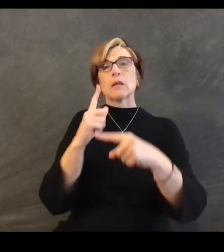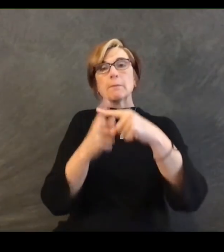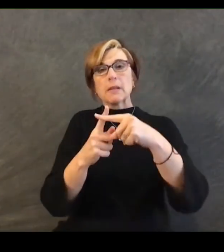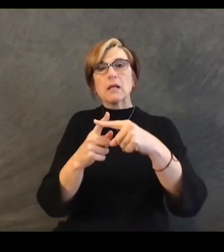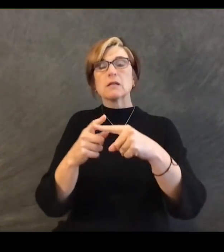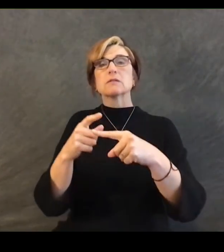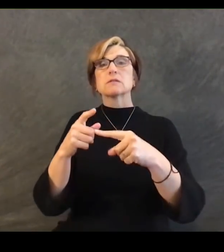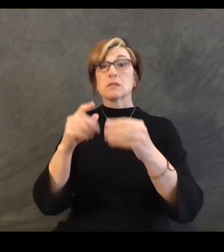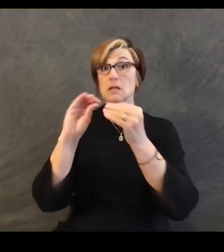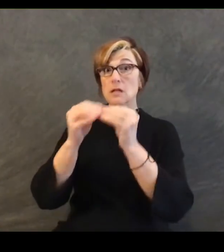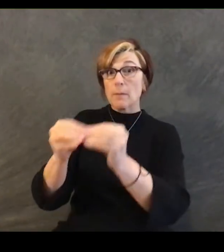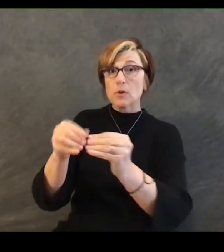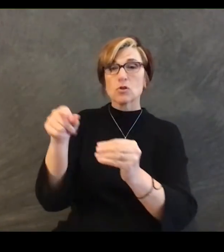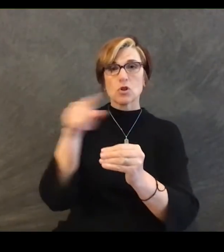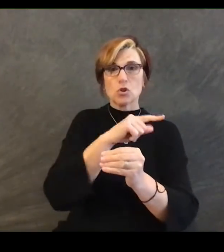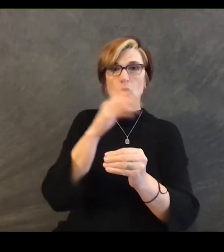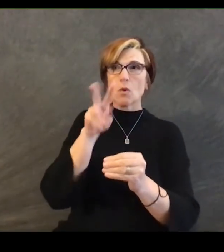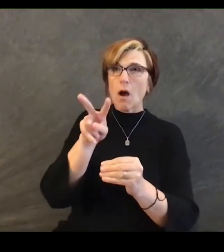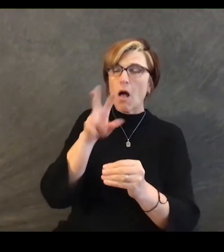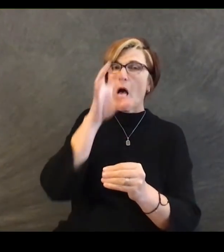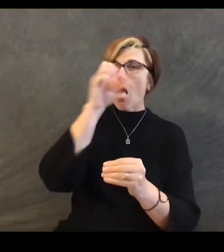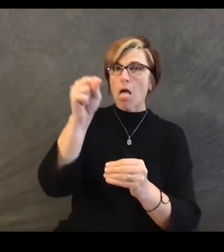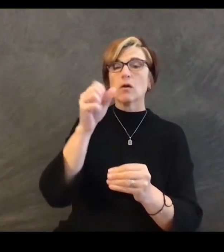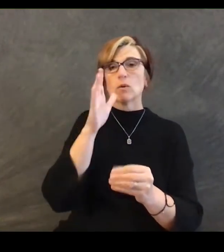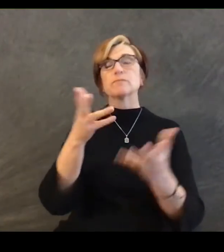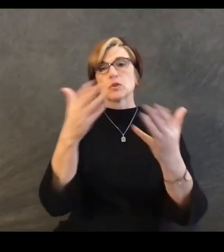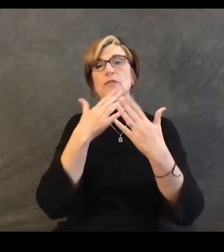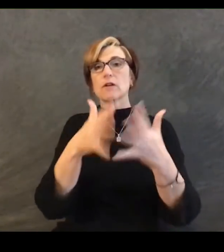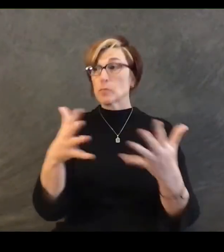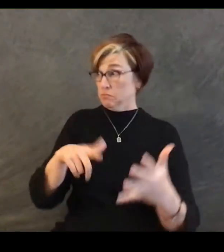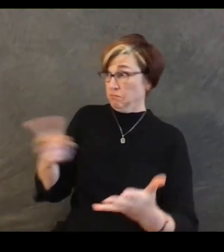will be very interesting here thank you very much